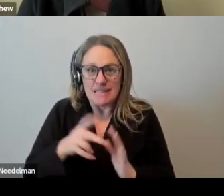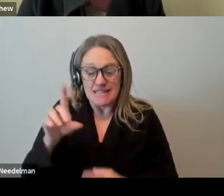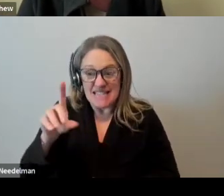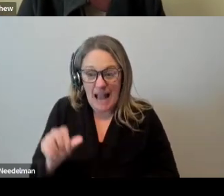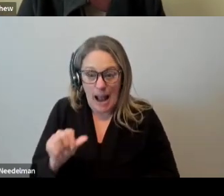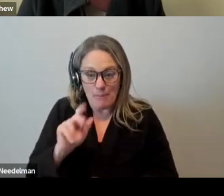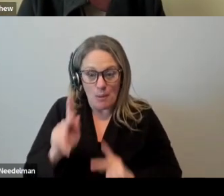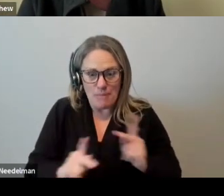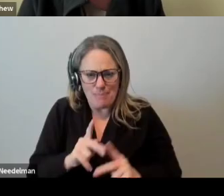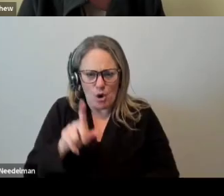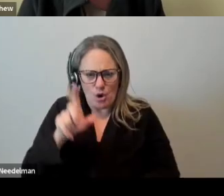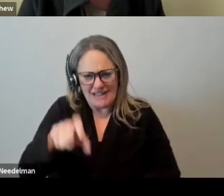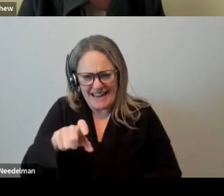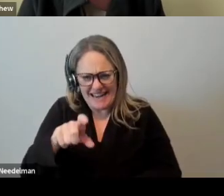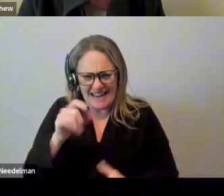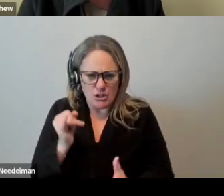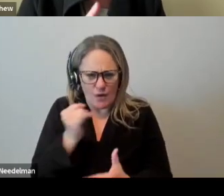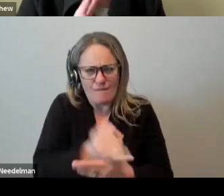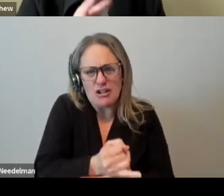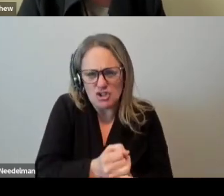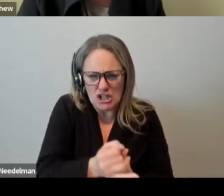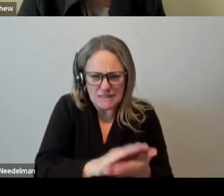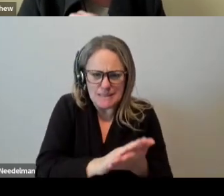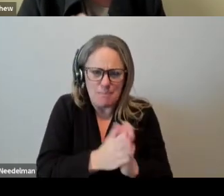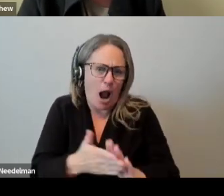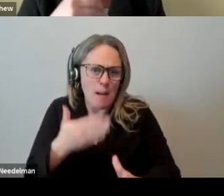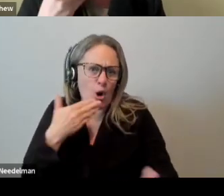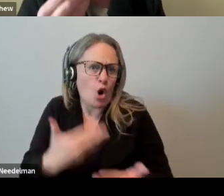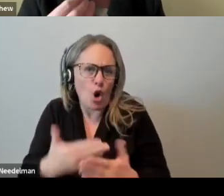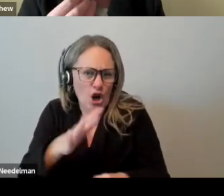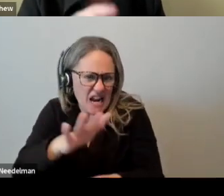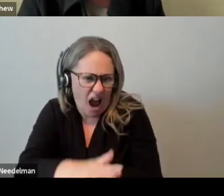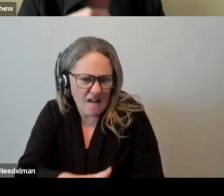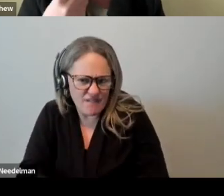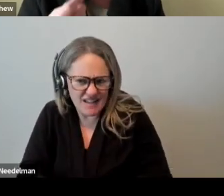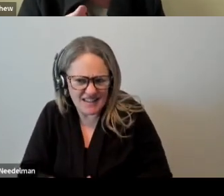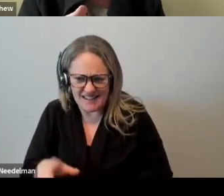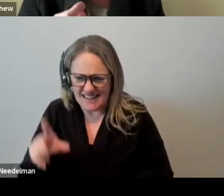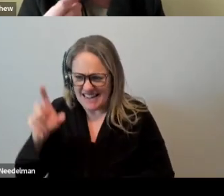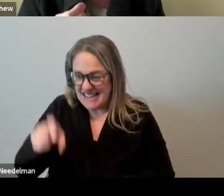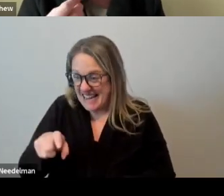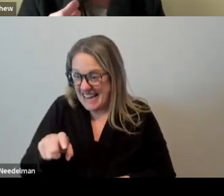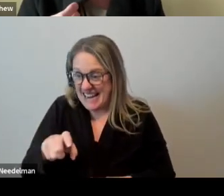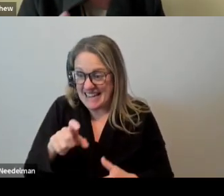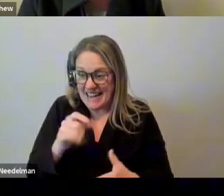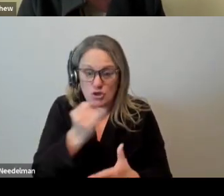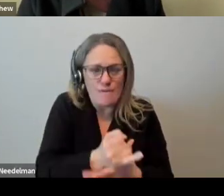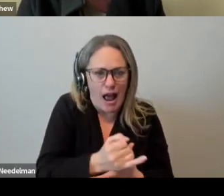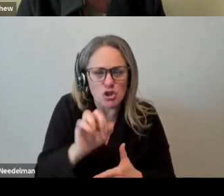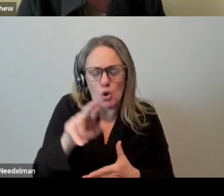intervention to be good enough - to need intervention, need technologies to be includable -